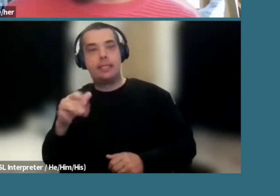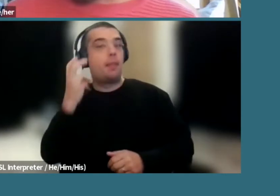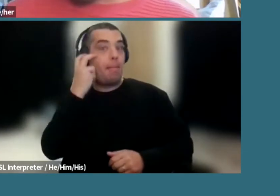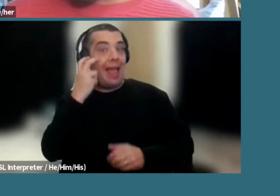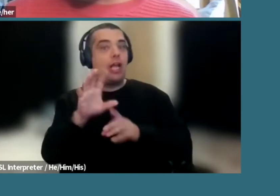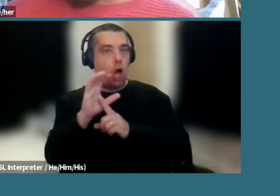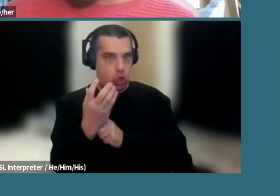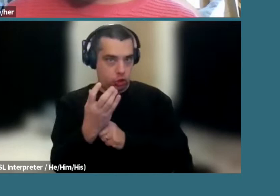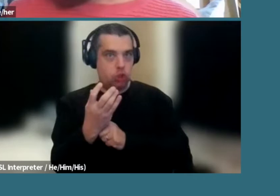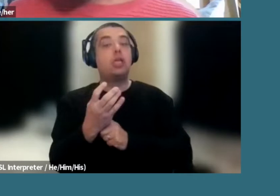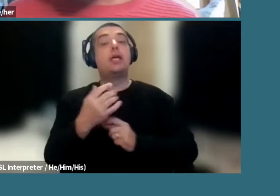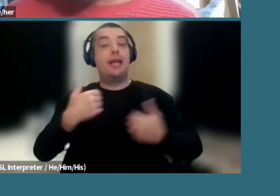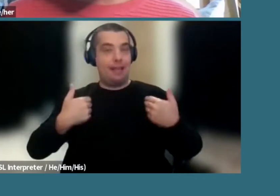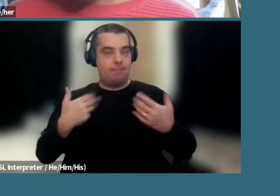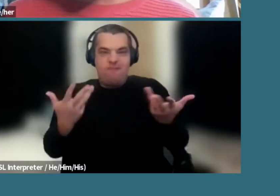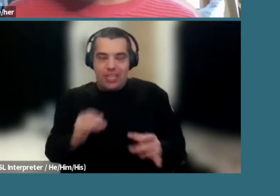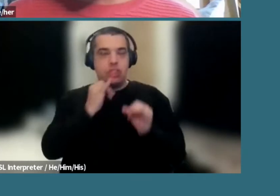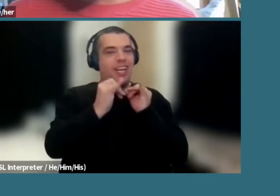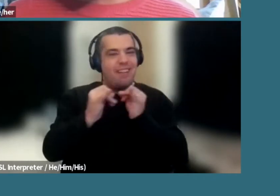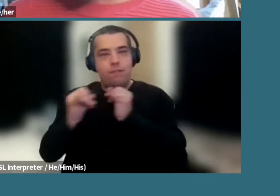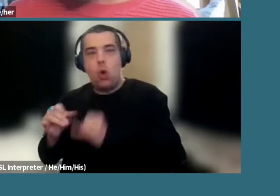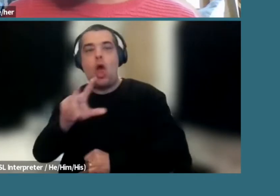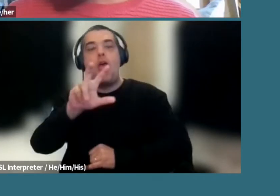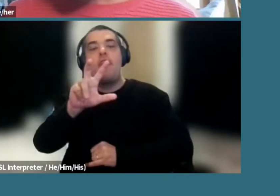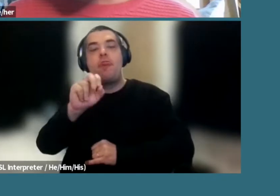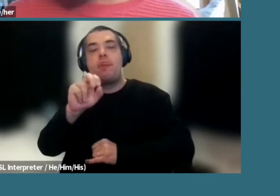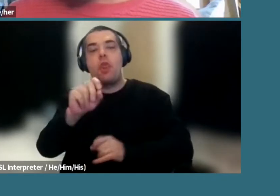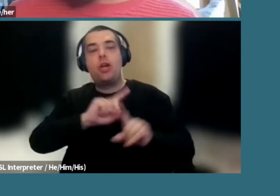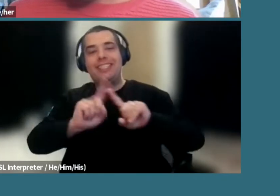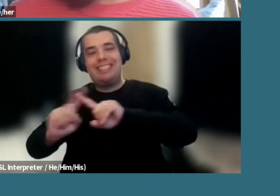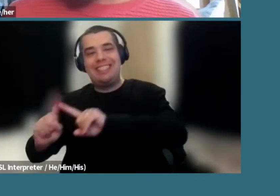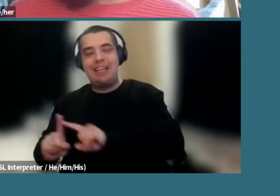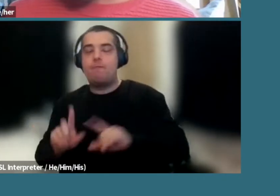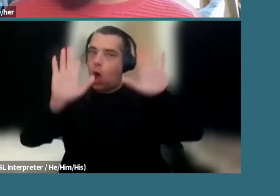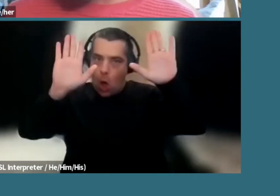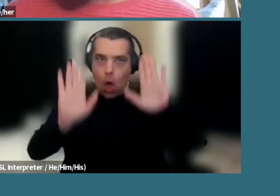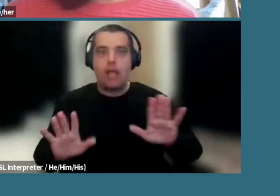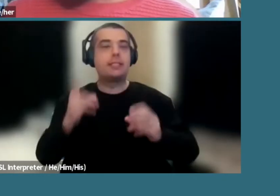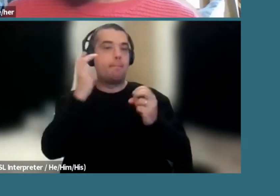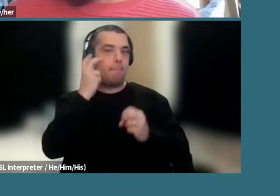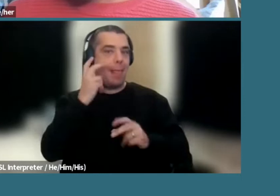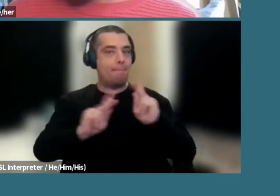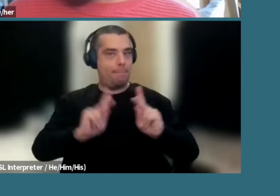where I have interviewed over 30 different awesome blind people talking about